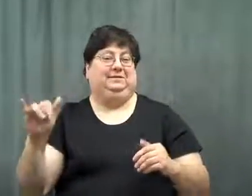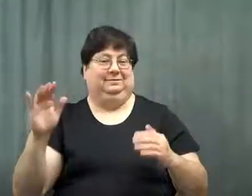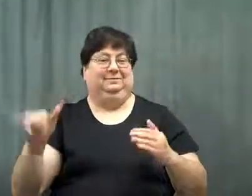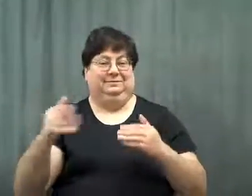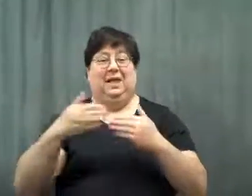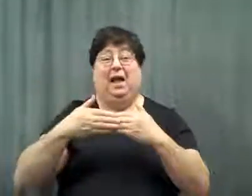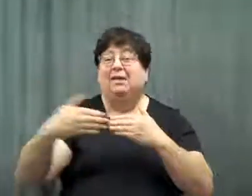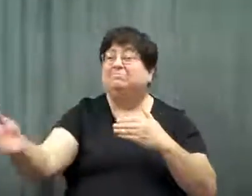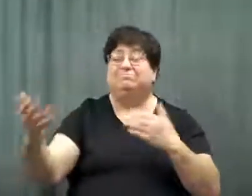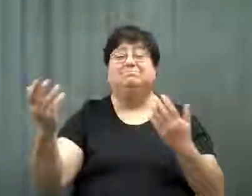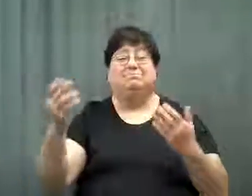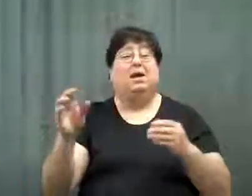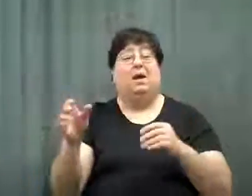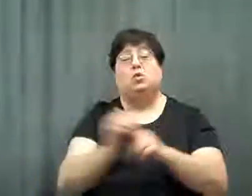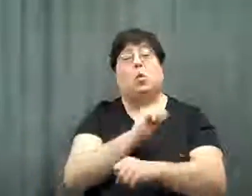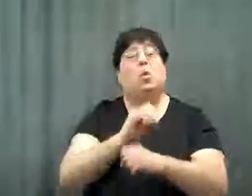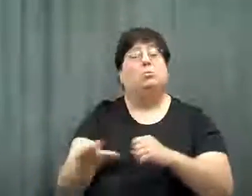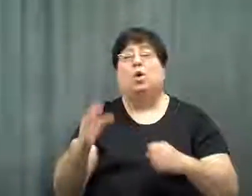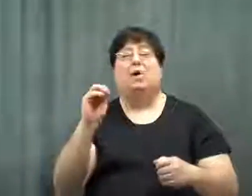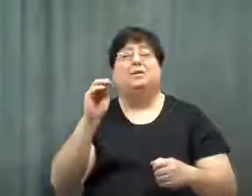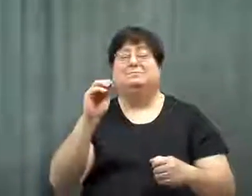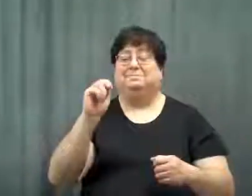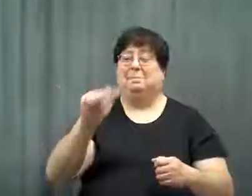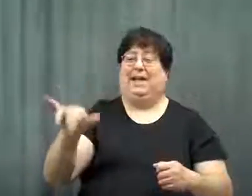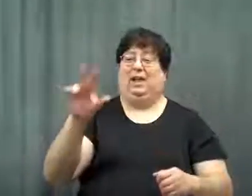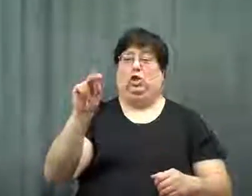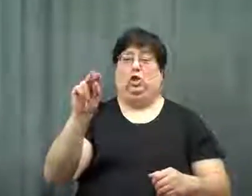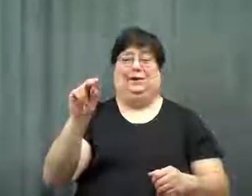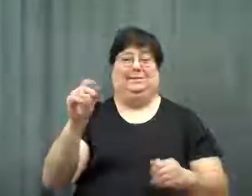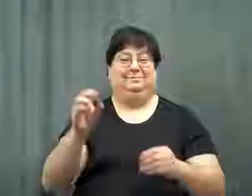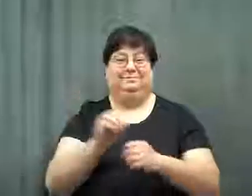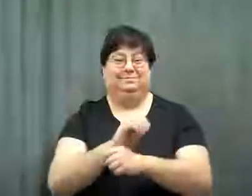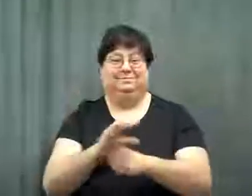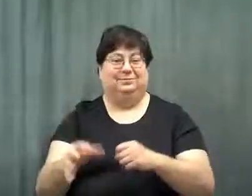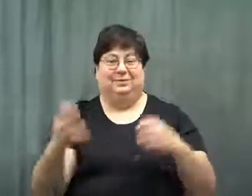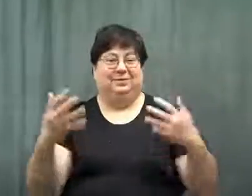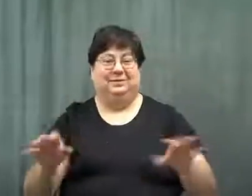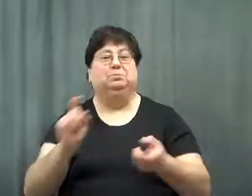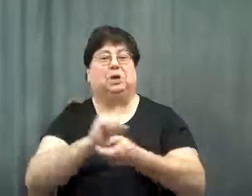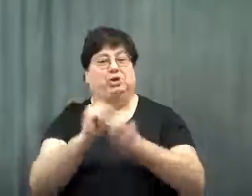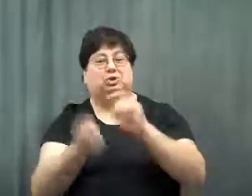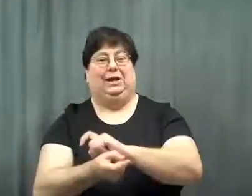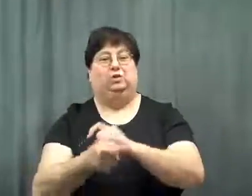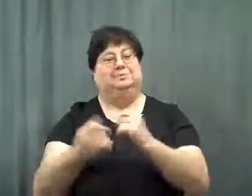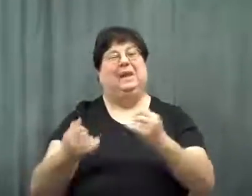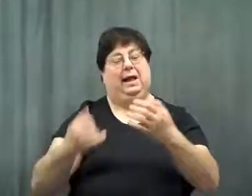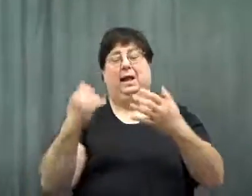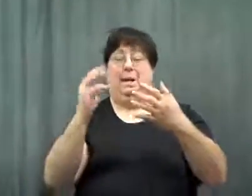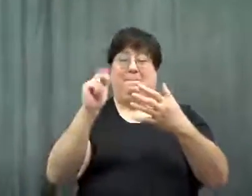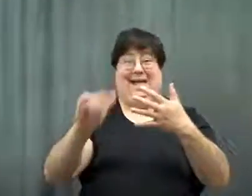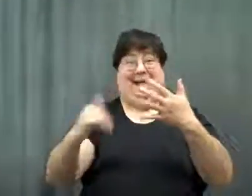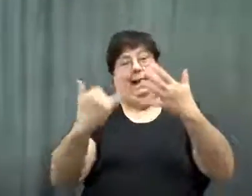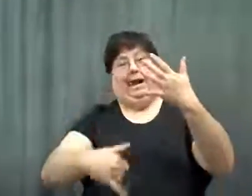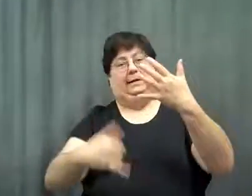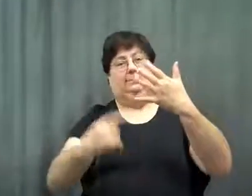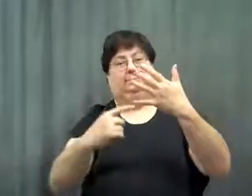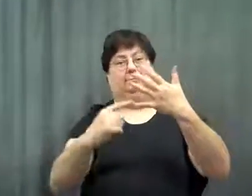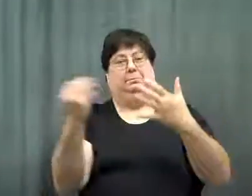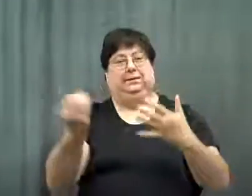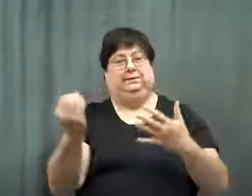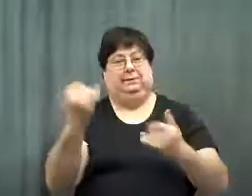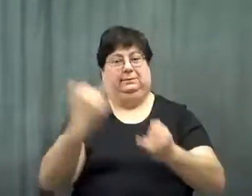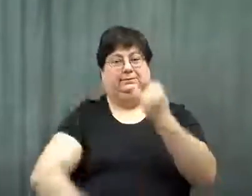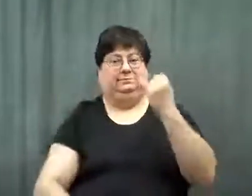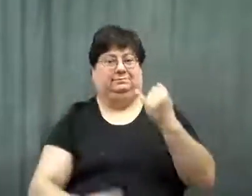Memorial Day was changed from May 30 to the last Monday in May.